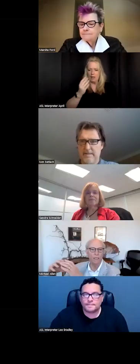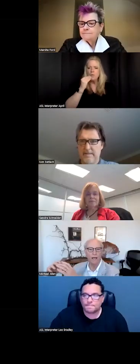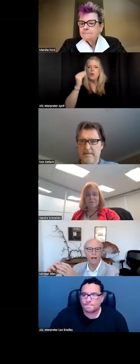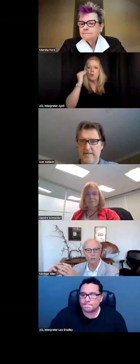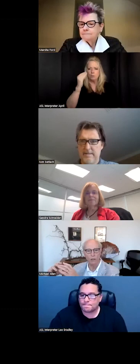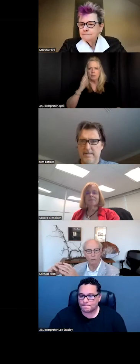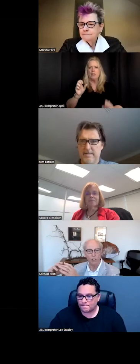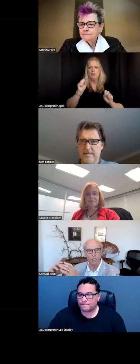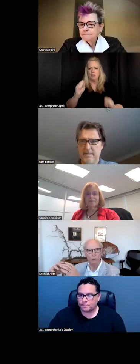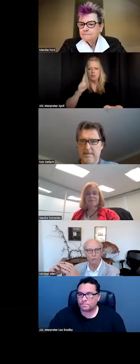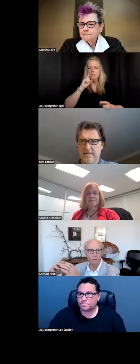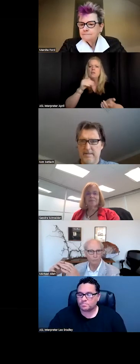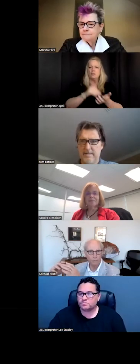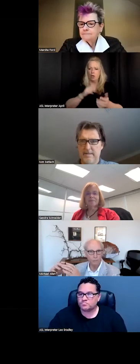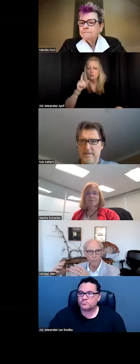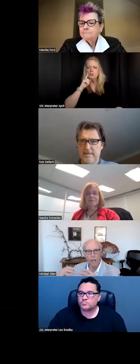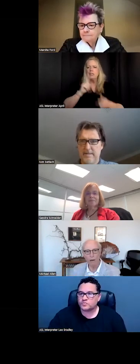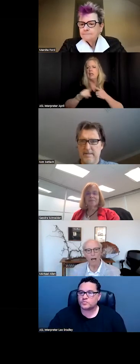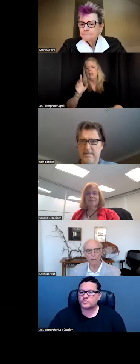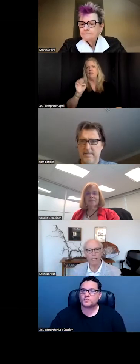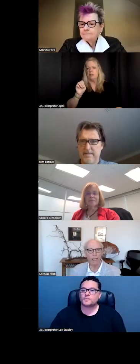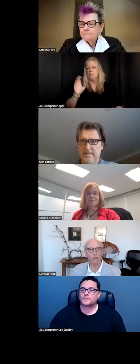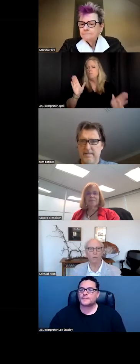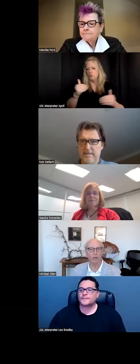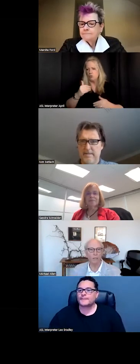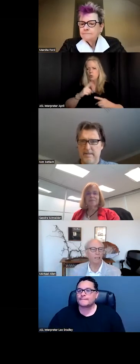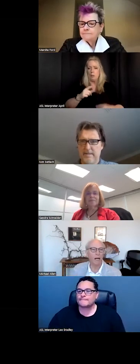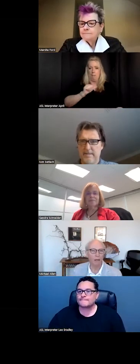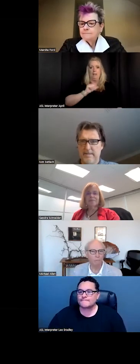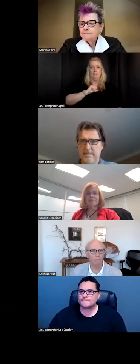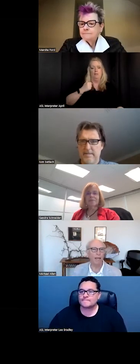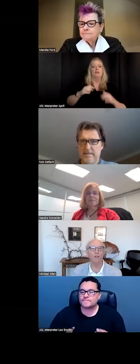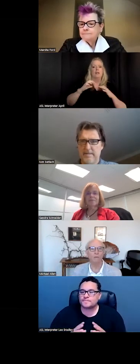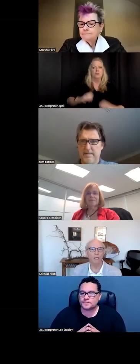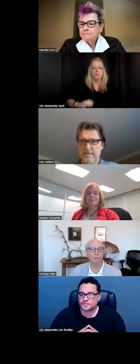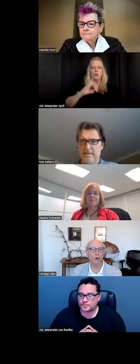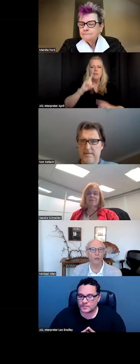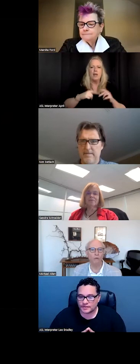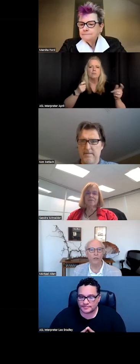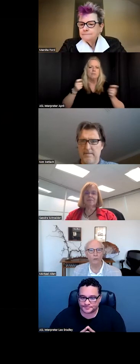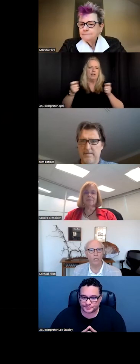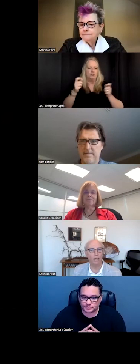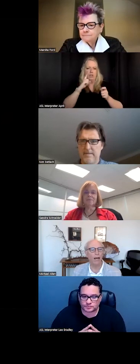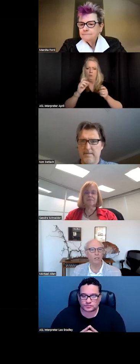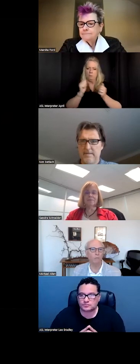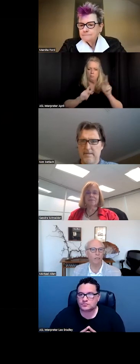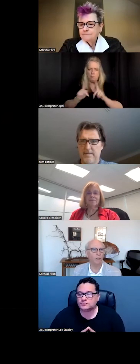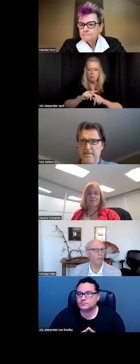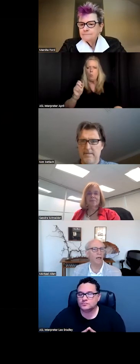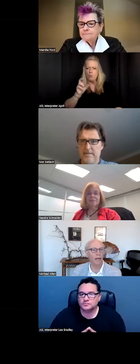DOCTORS IN EMERGENCY ROOMS. I HAVE BEEN A CUSTOMER MANAGING PEOPLE WITH OVERDOSES AT THE HOSPITAL.